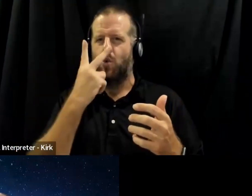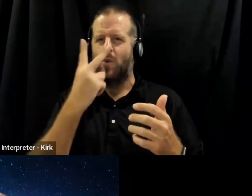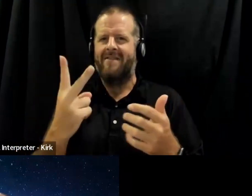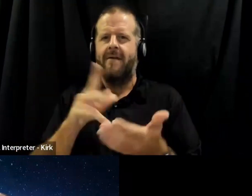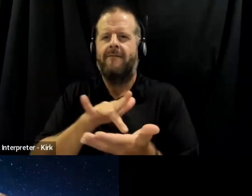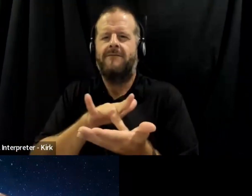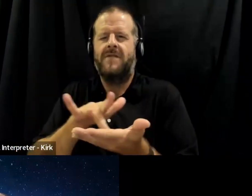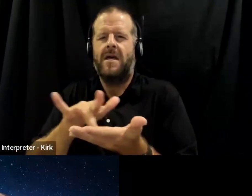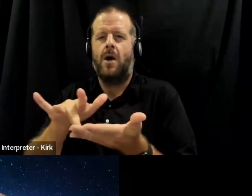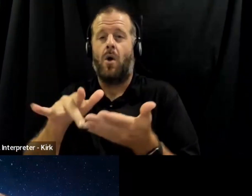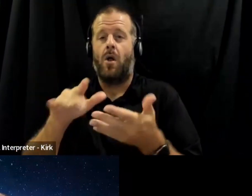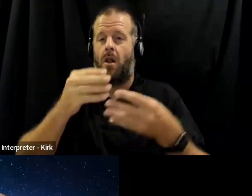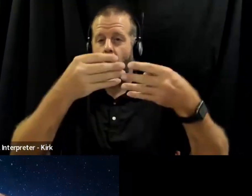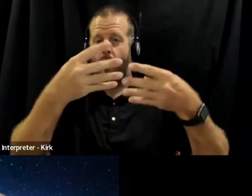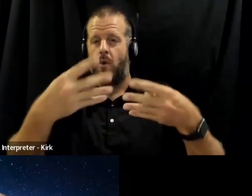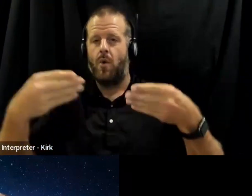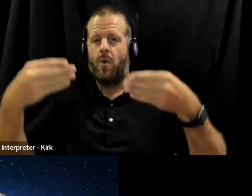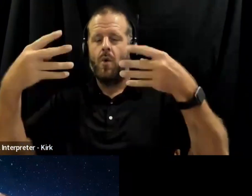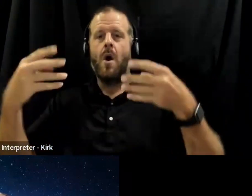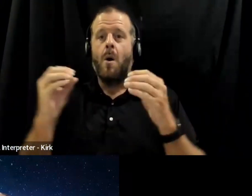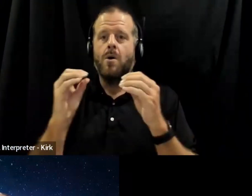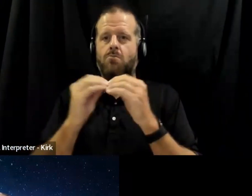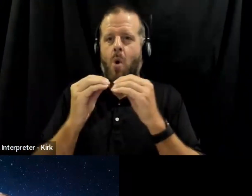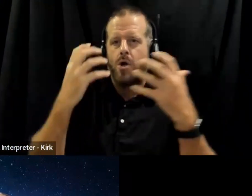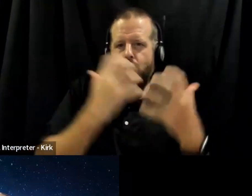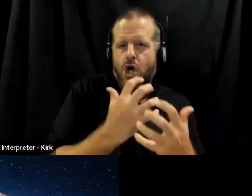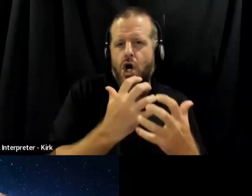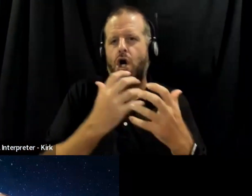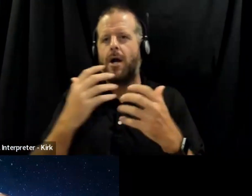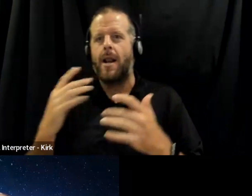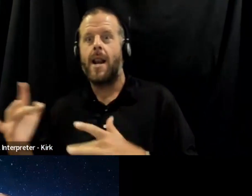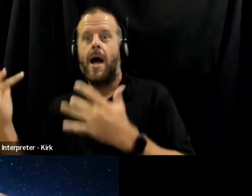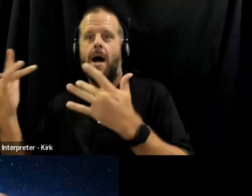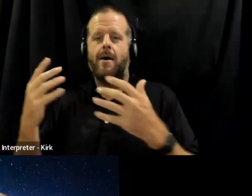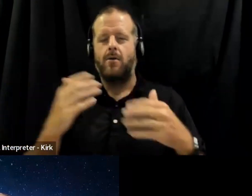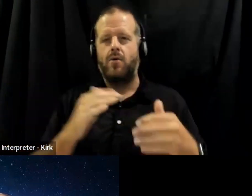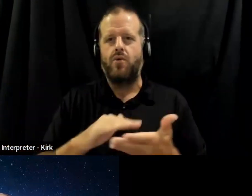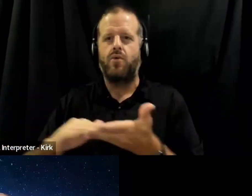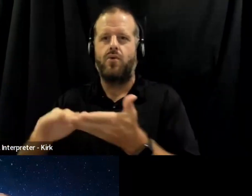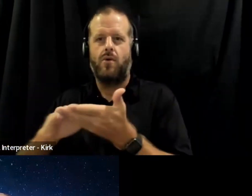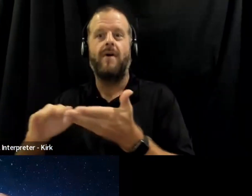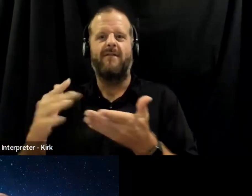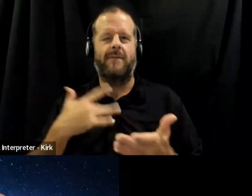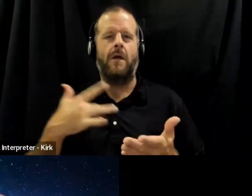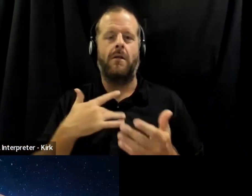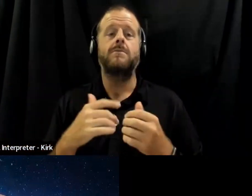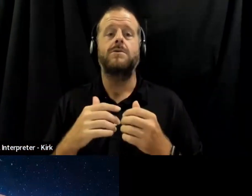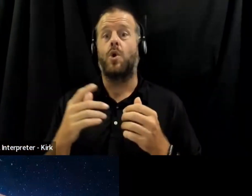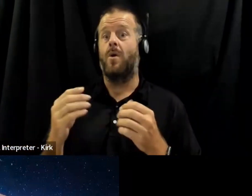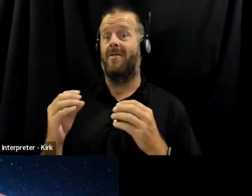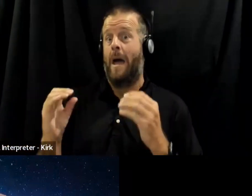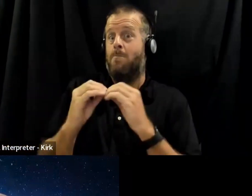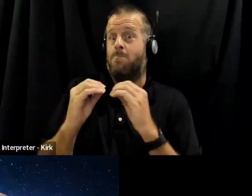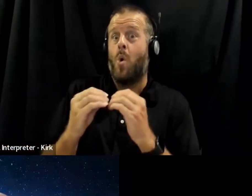different kinds of textures and stuff like that. And I just, I think that the more technology like that, that's developed, I think